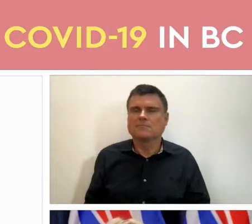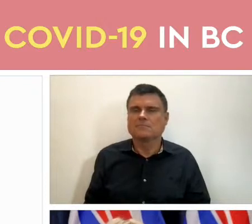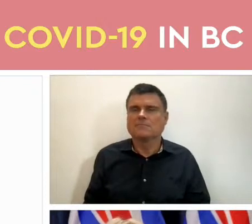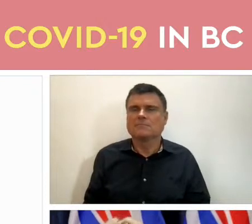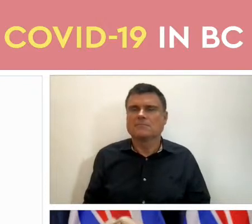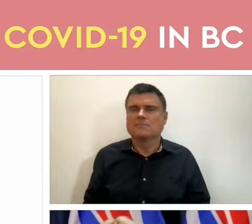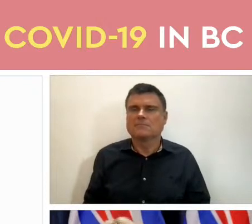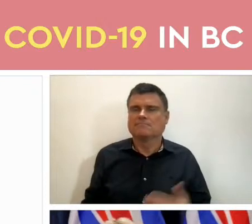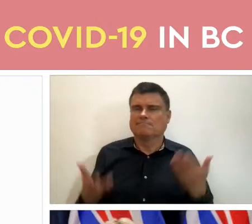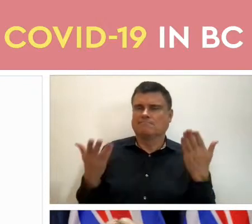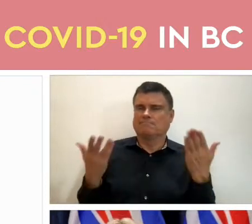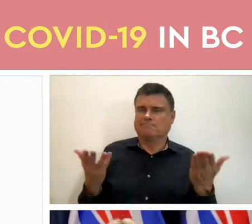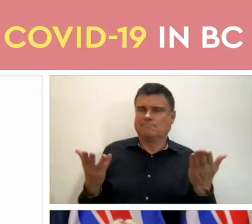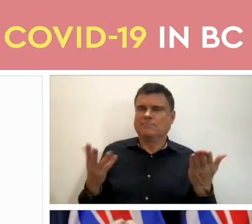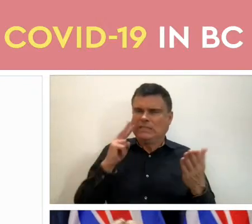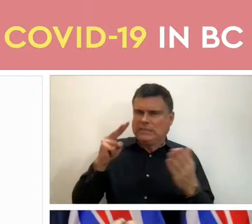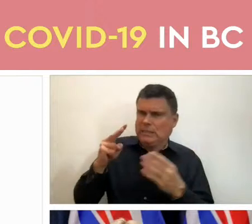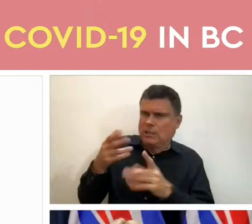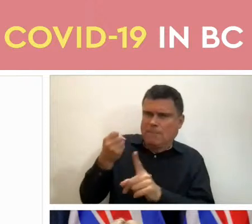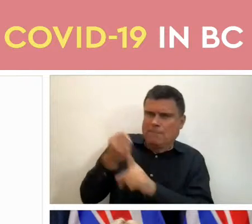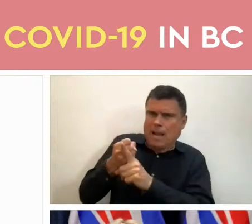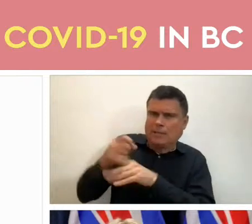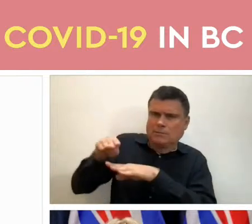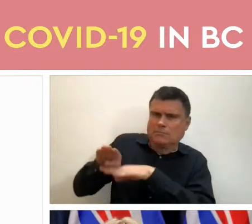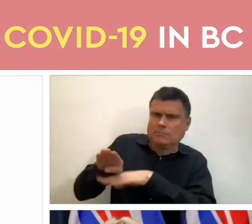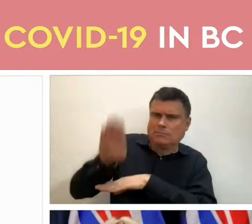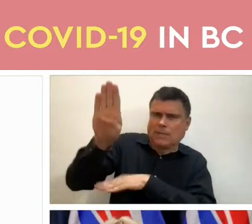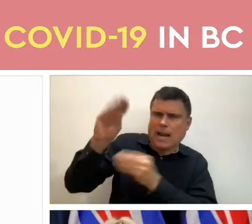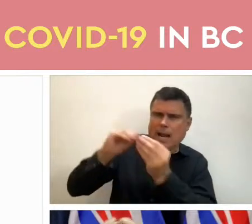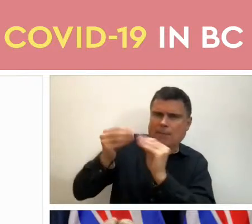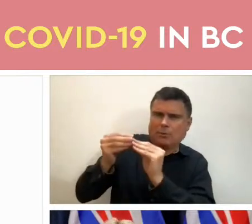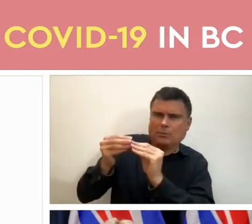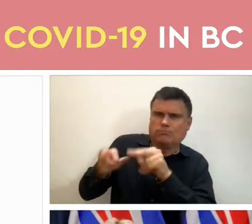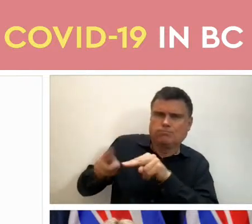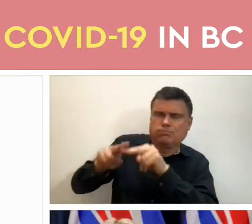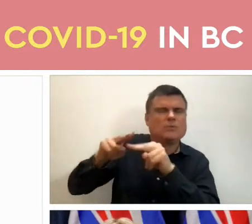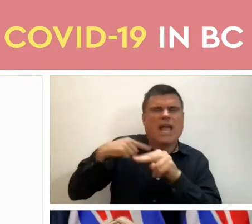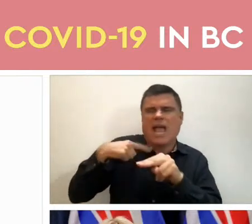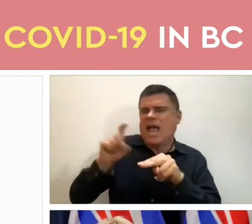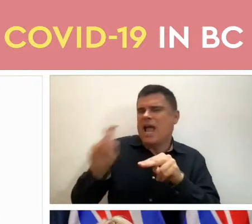need to take additional actions